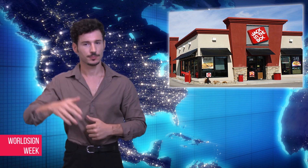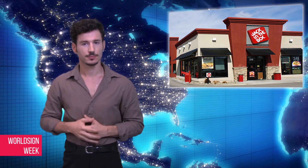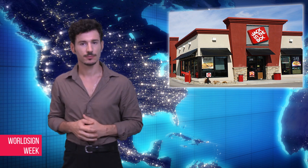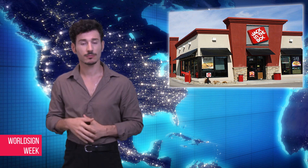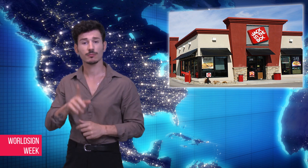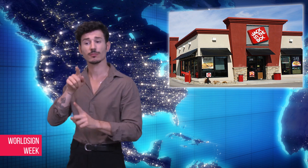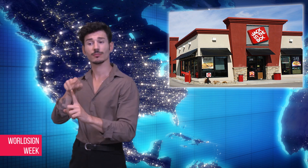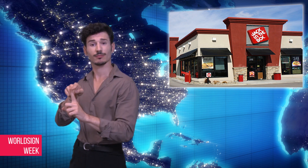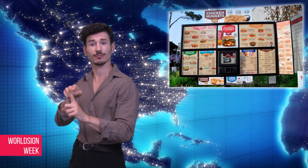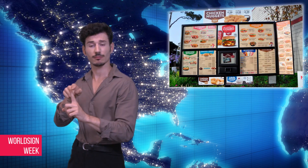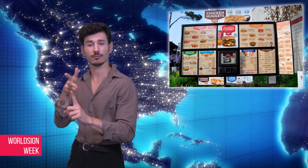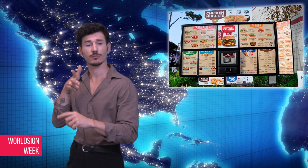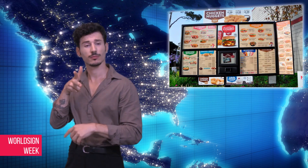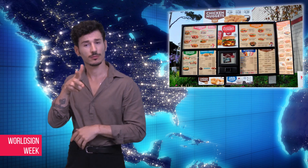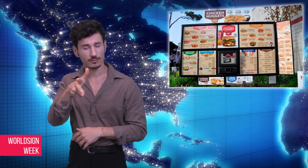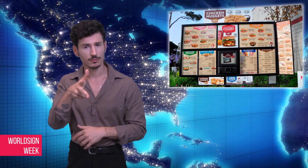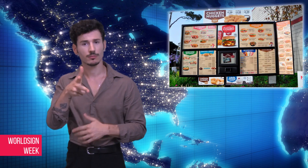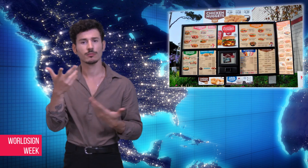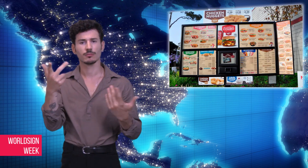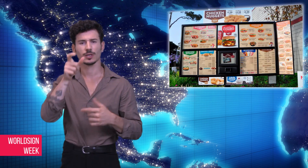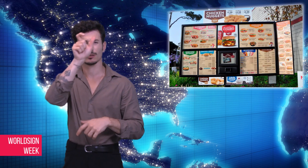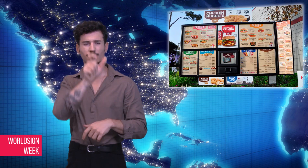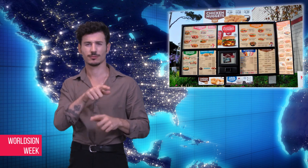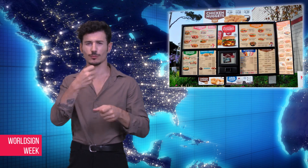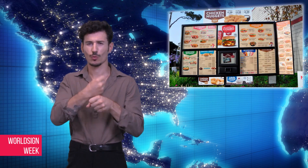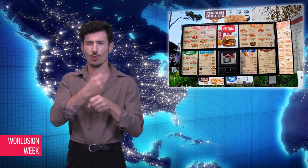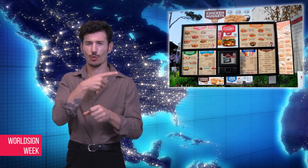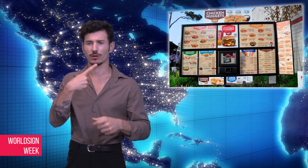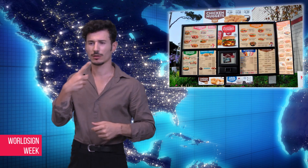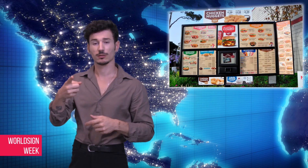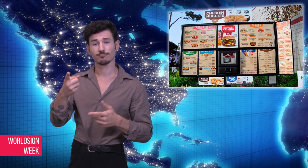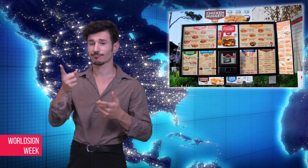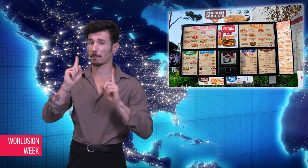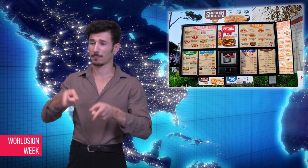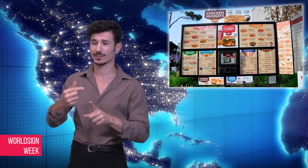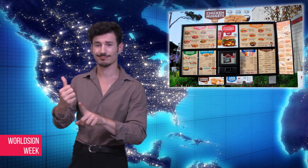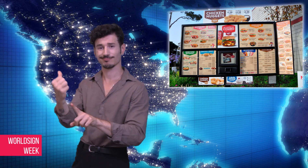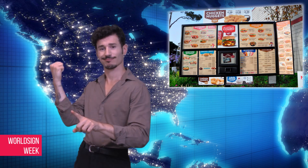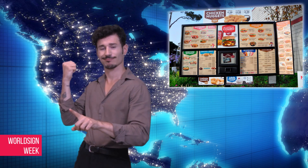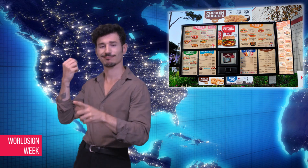driveway but she was ordered back to use a speaker.